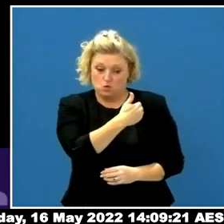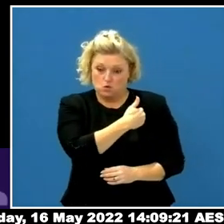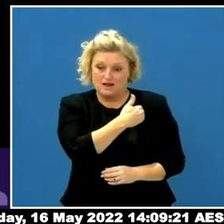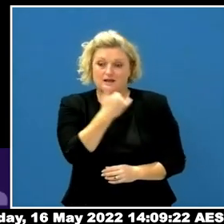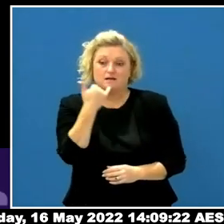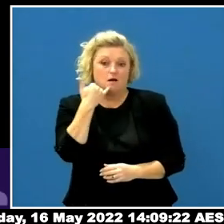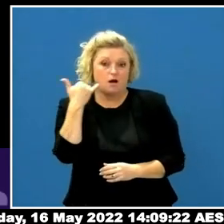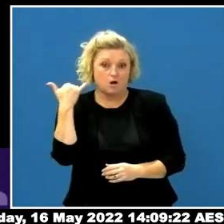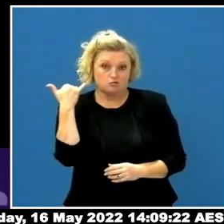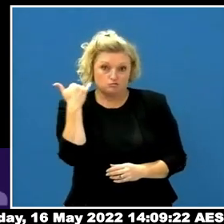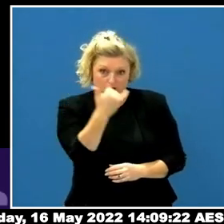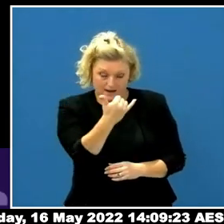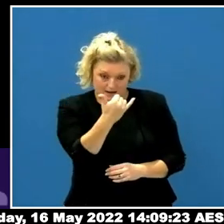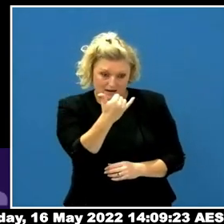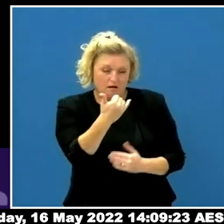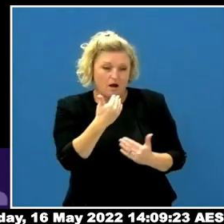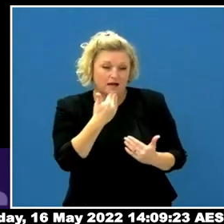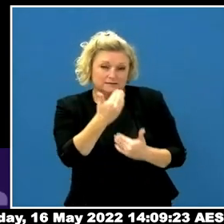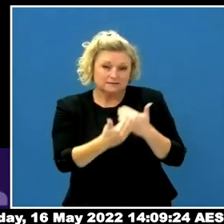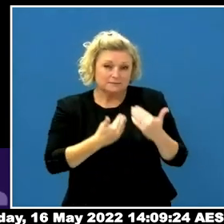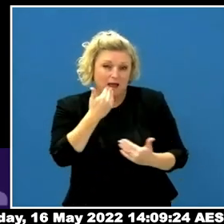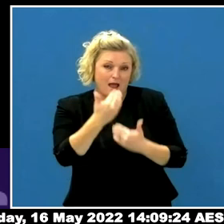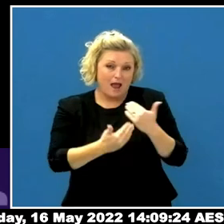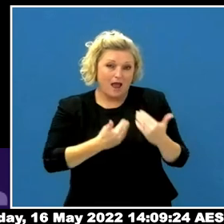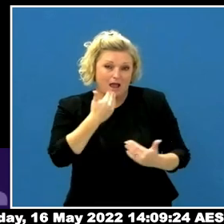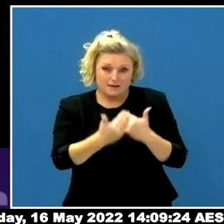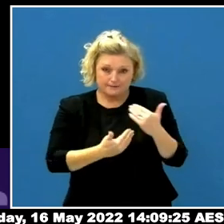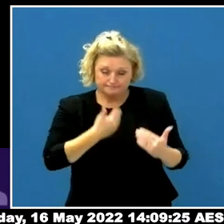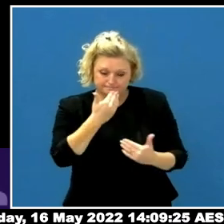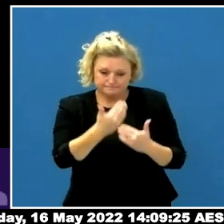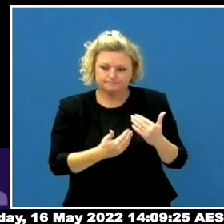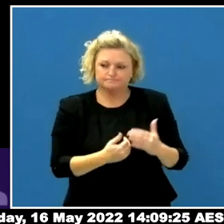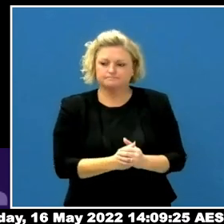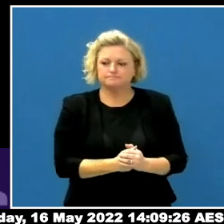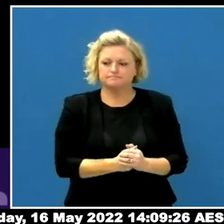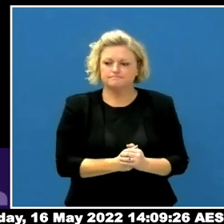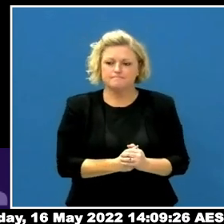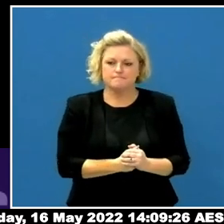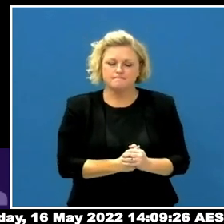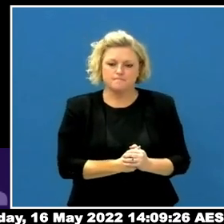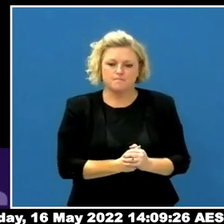happened and all the rest of it. And he said that he would have a look into it.